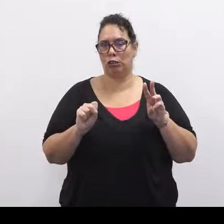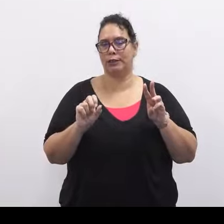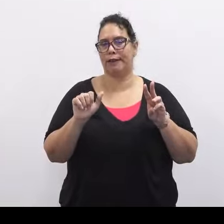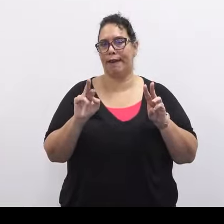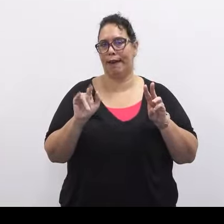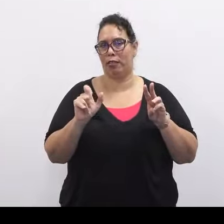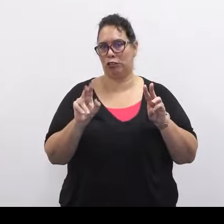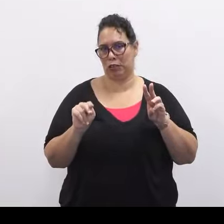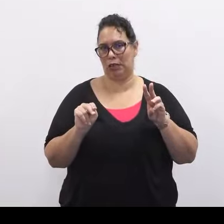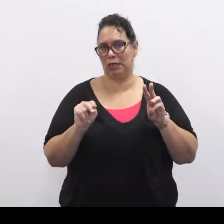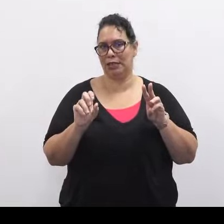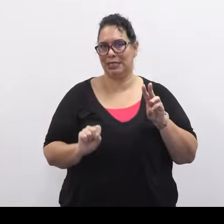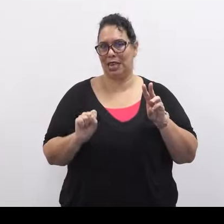and the 405 Freeway to the north.